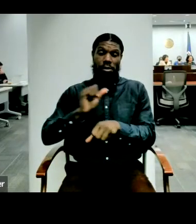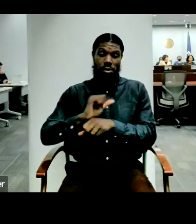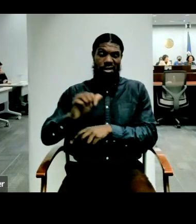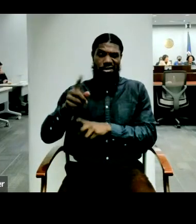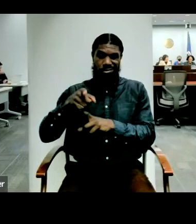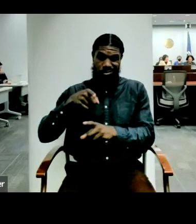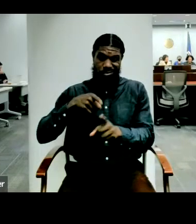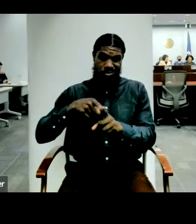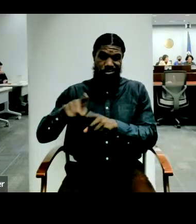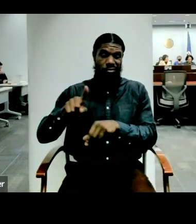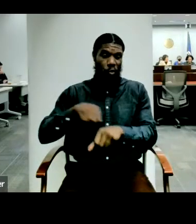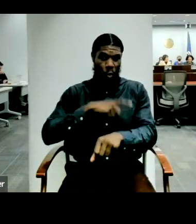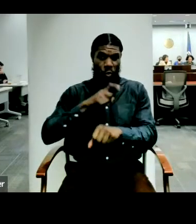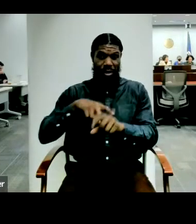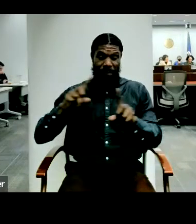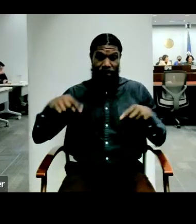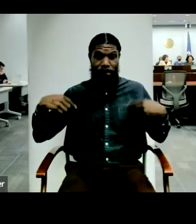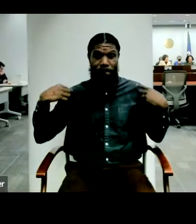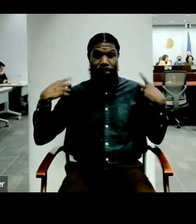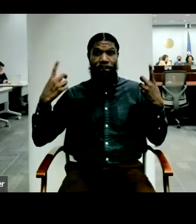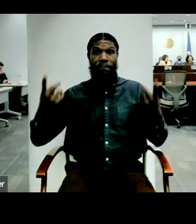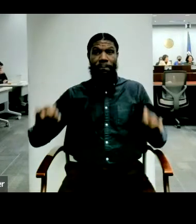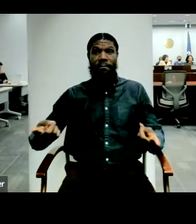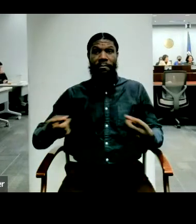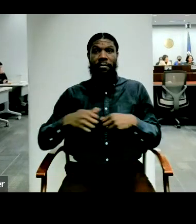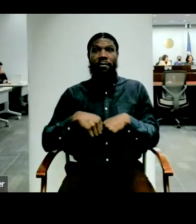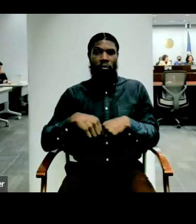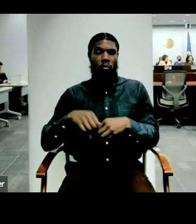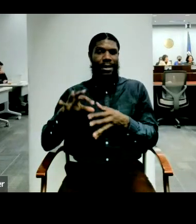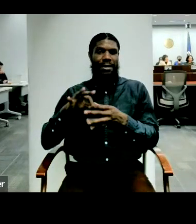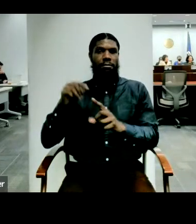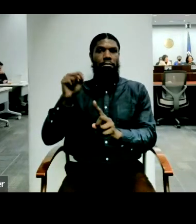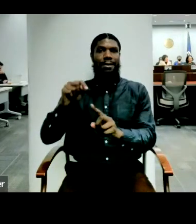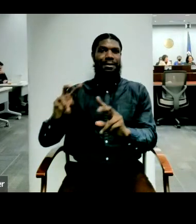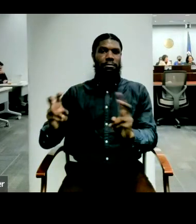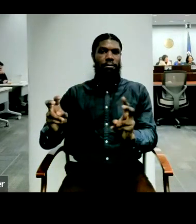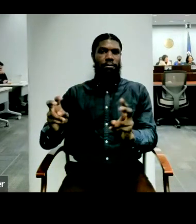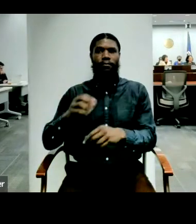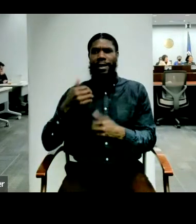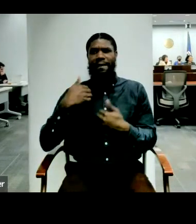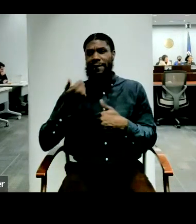With respect to that um are there particular types of enforcement